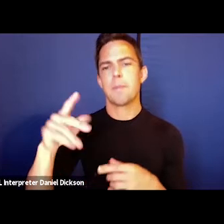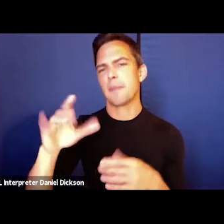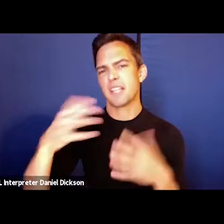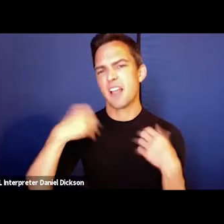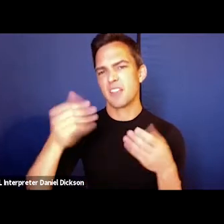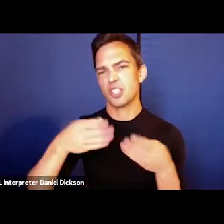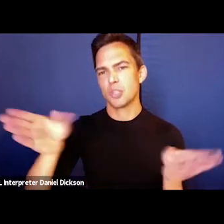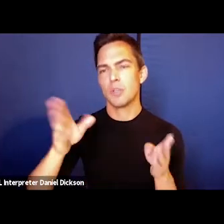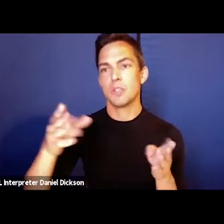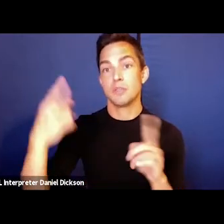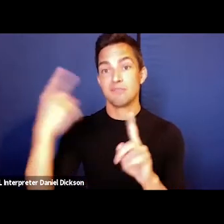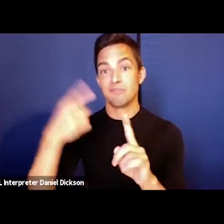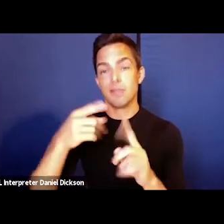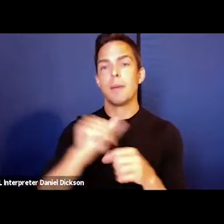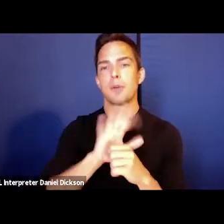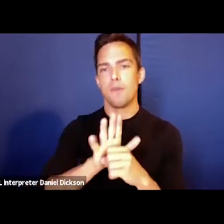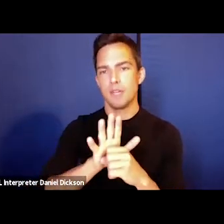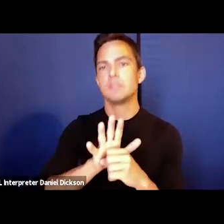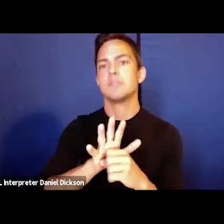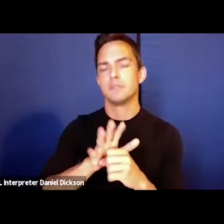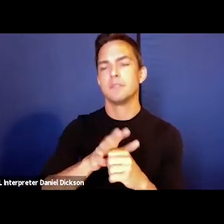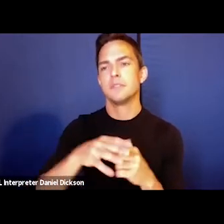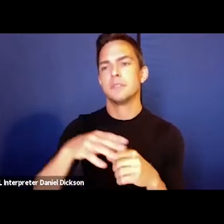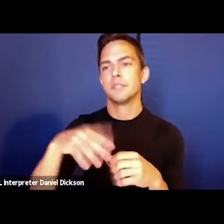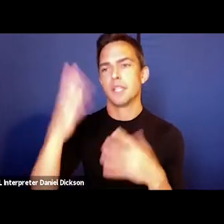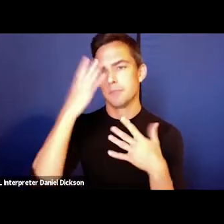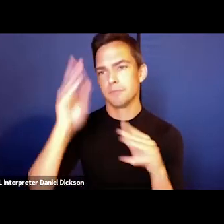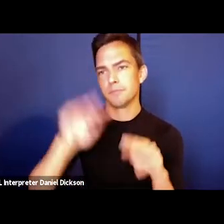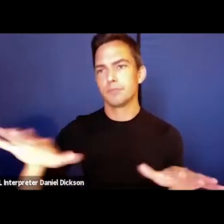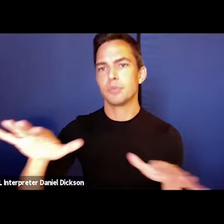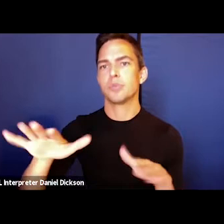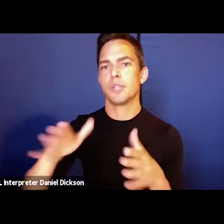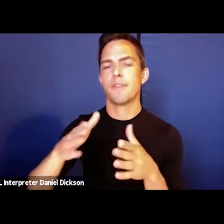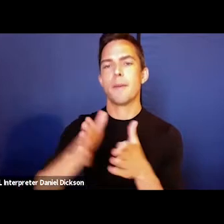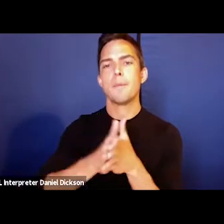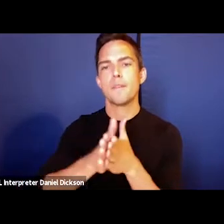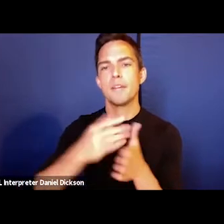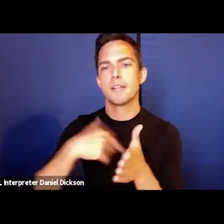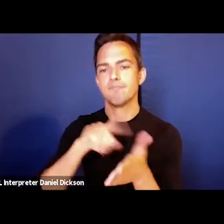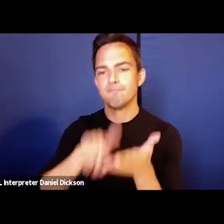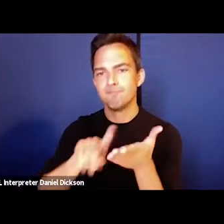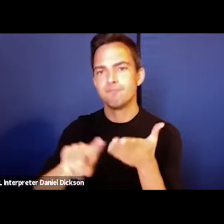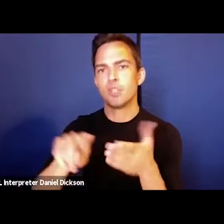by the covid pandemic and so we wanted to provide a little bit of data looking at that over time